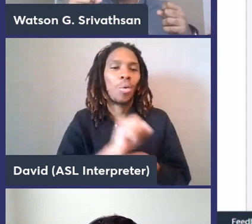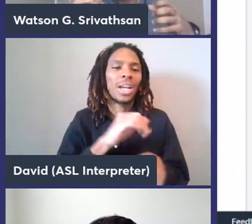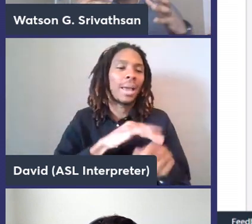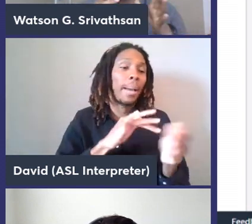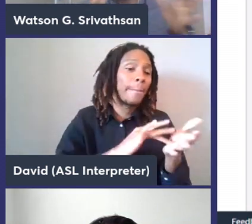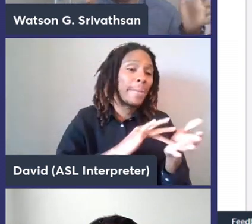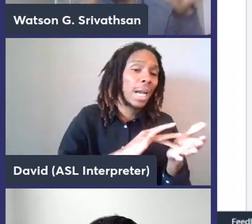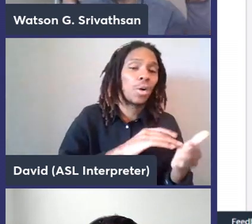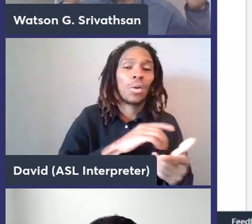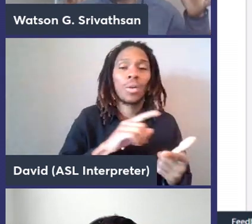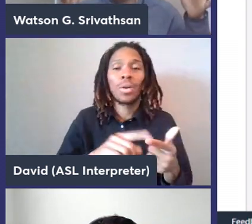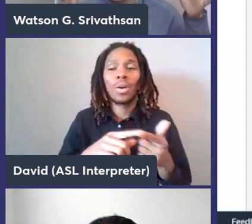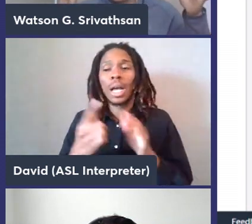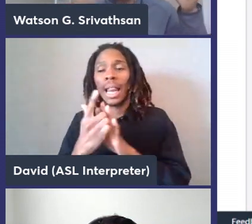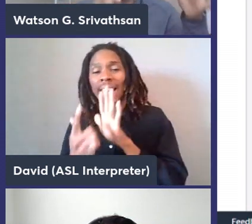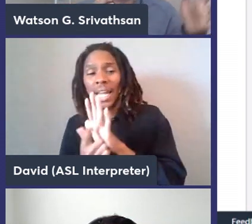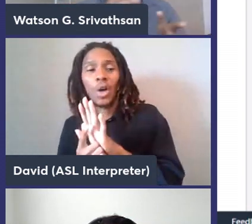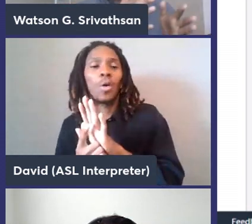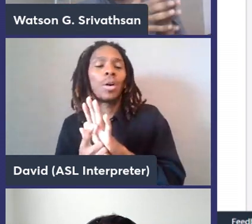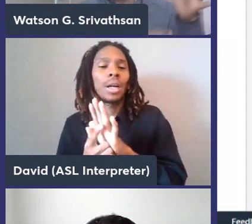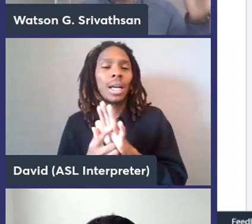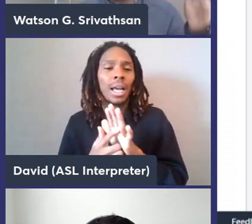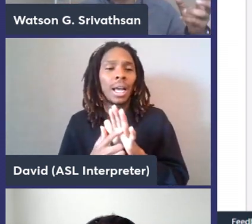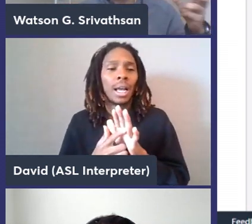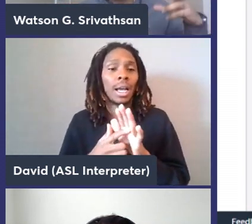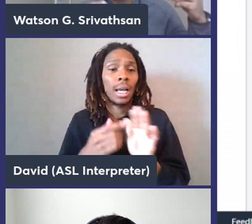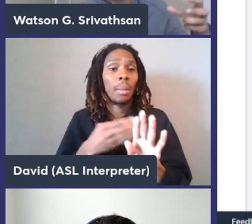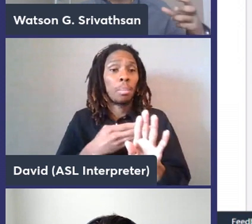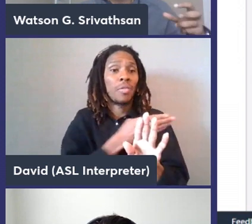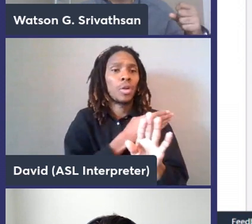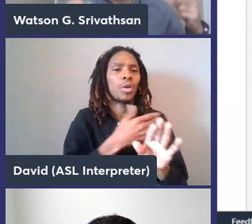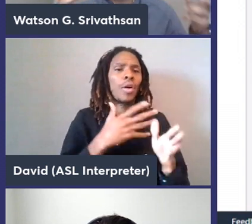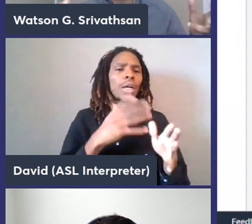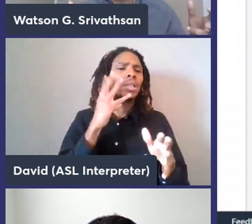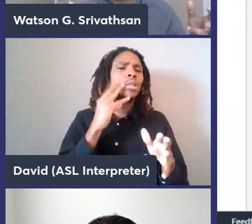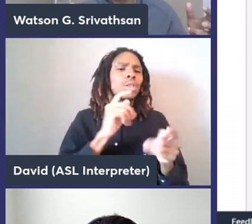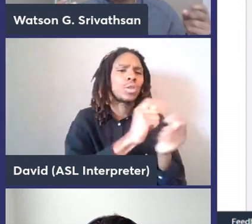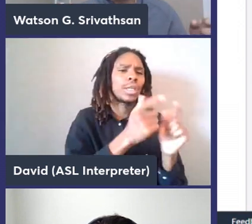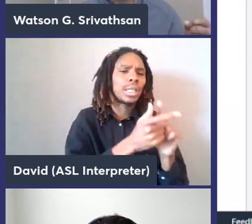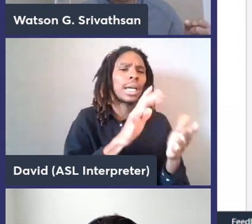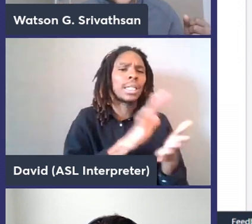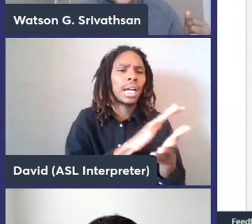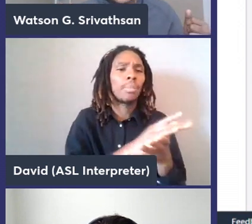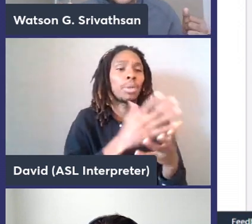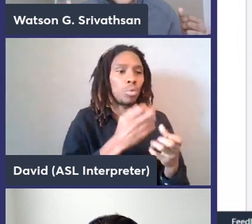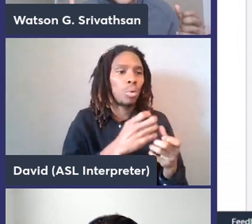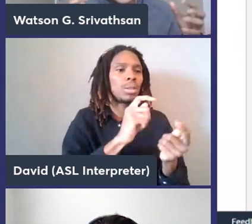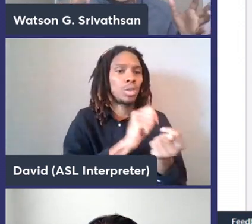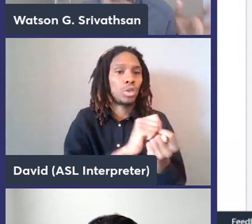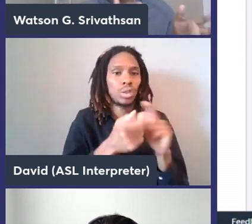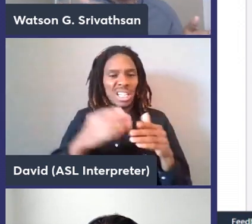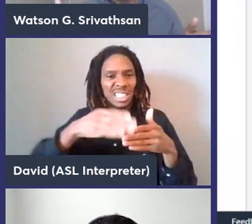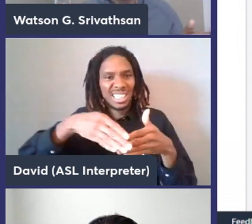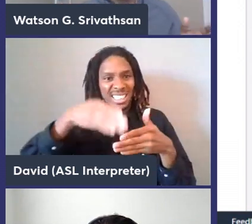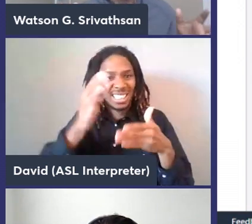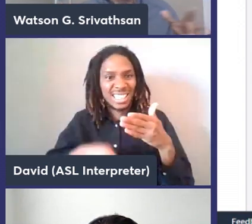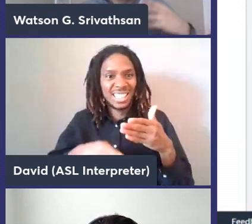you have previously translated documents and you want to get the translation done in that tone,